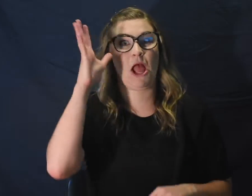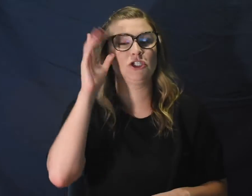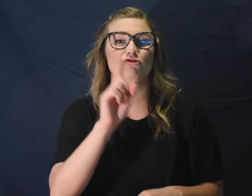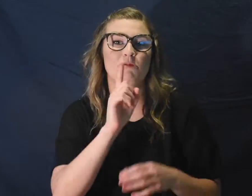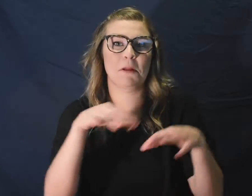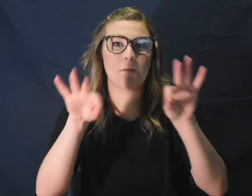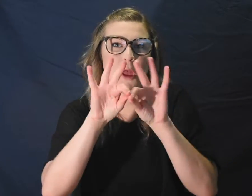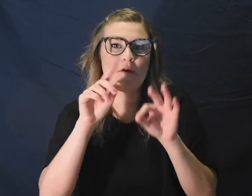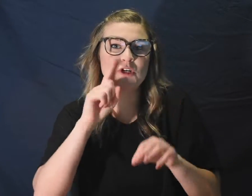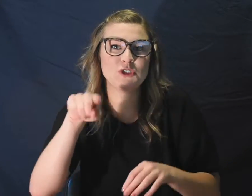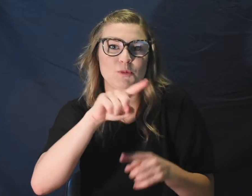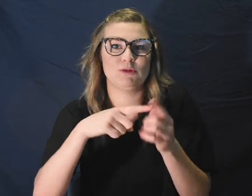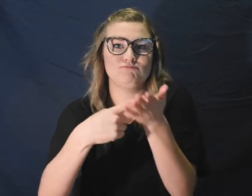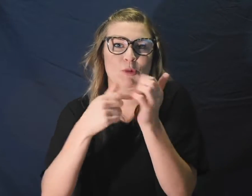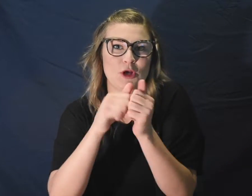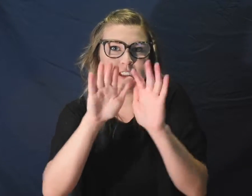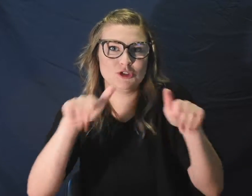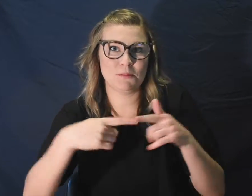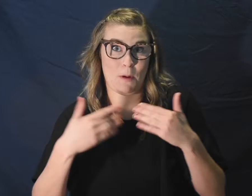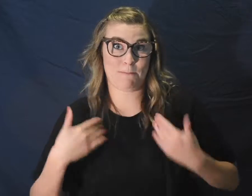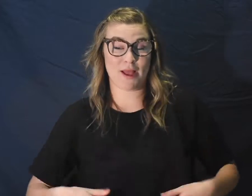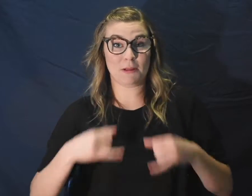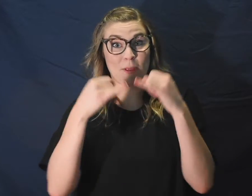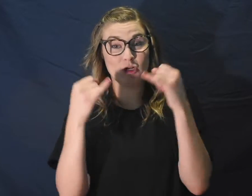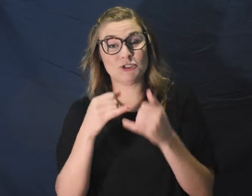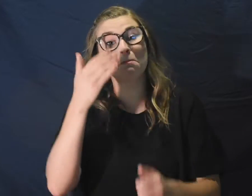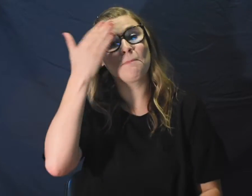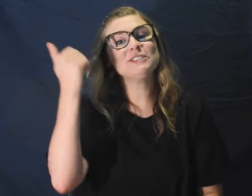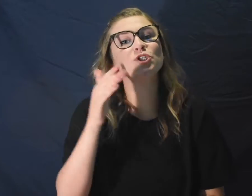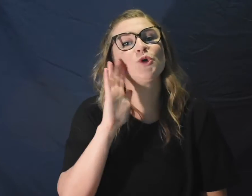As parents it is really important for you to discuss with your children about body boundaries